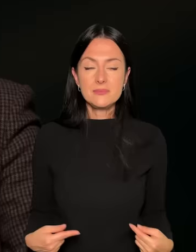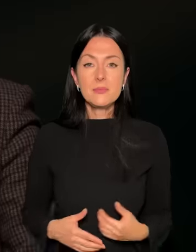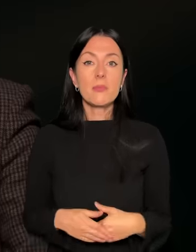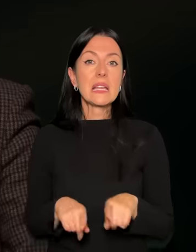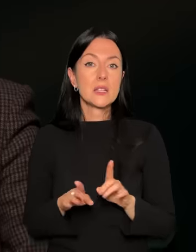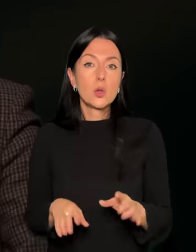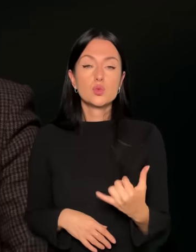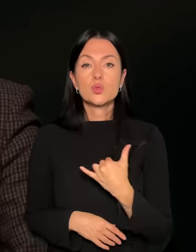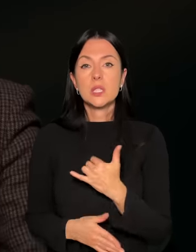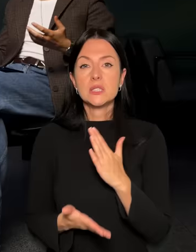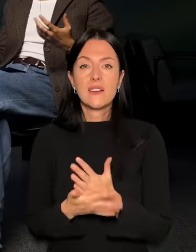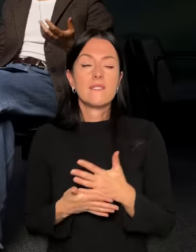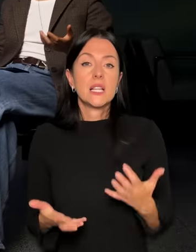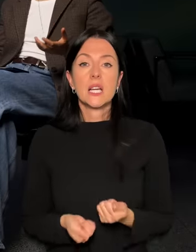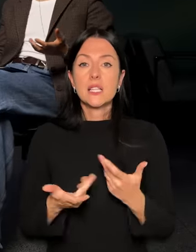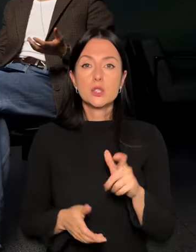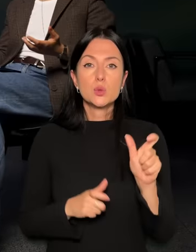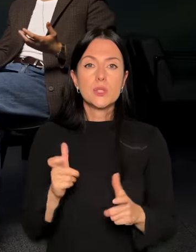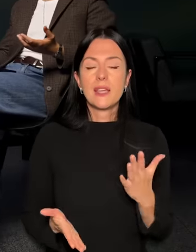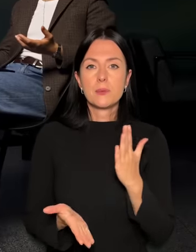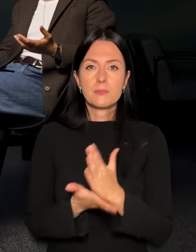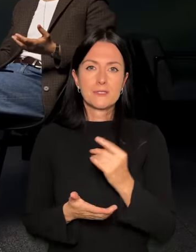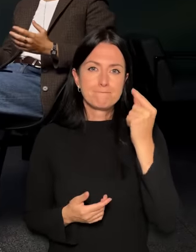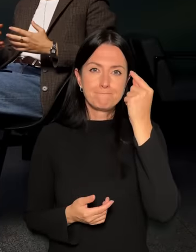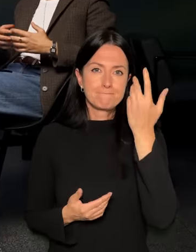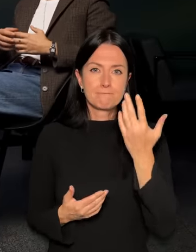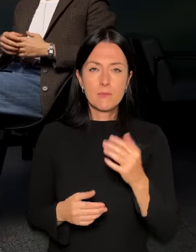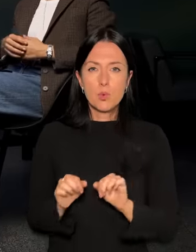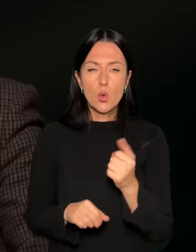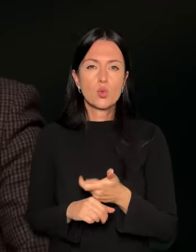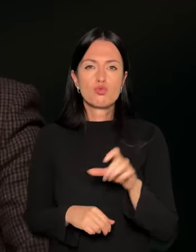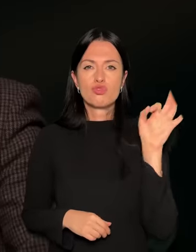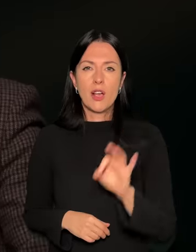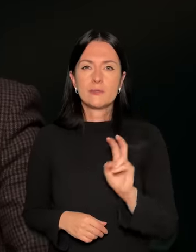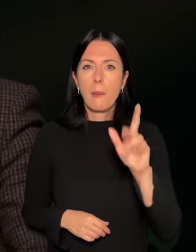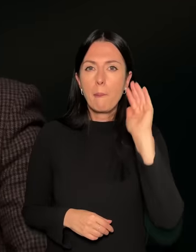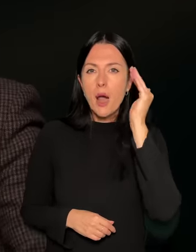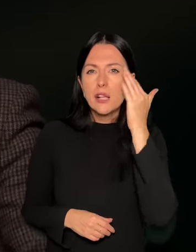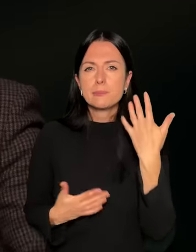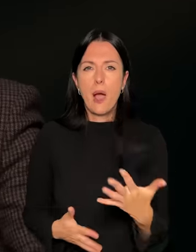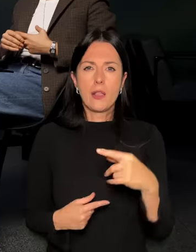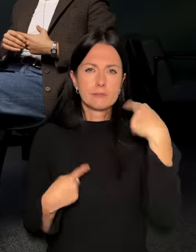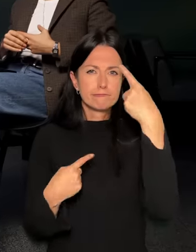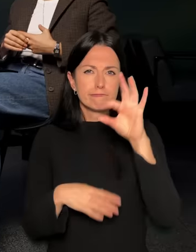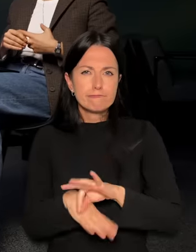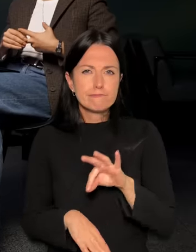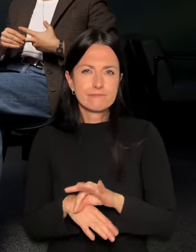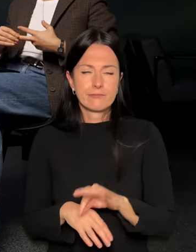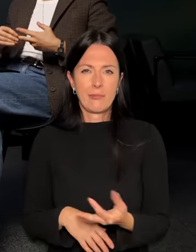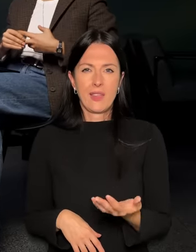and we also have a large number of people with cognitive impairments. Actually, they are often referred to as idiots, mentally ill, retards.